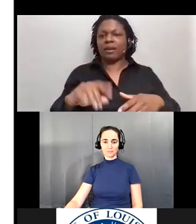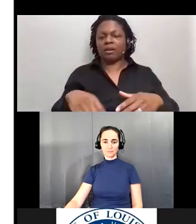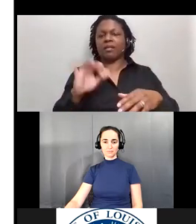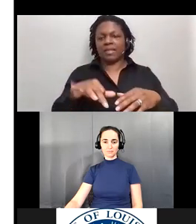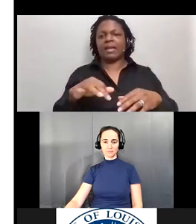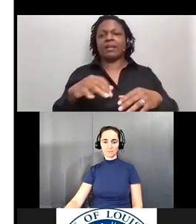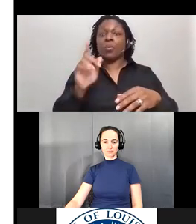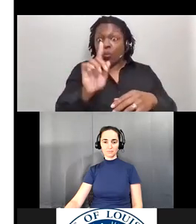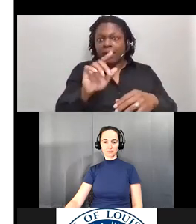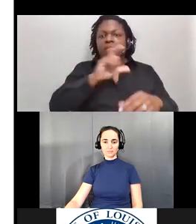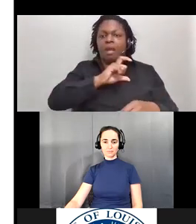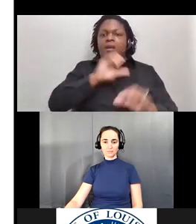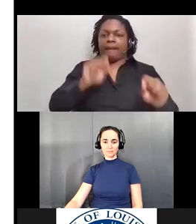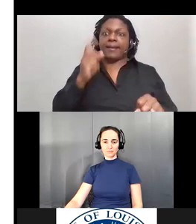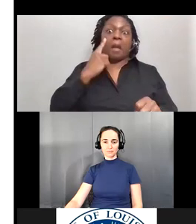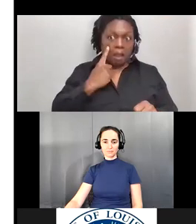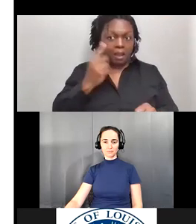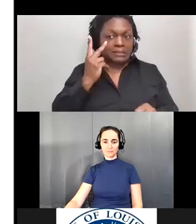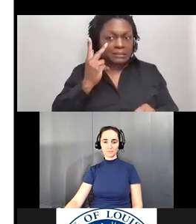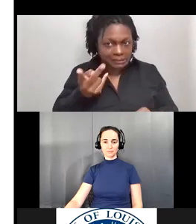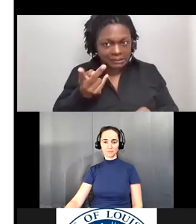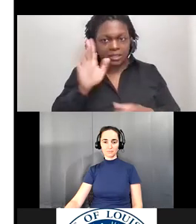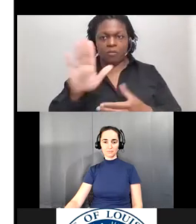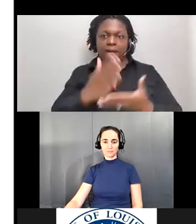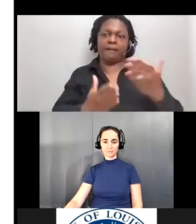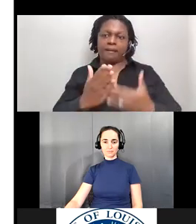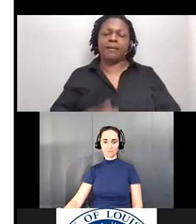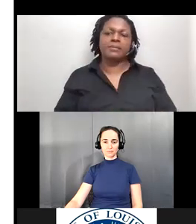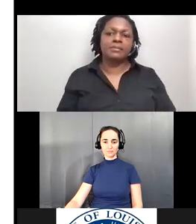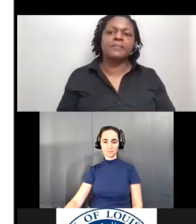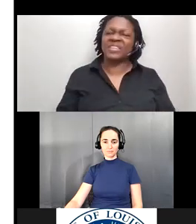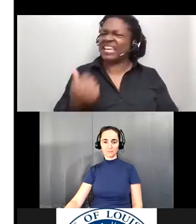with. But really, any kind of interaction please want to know where your hands are,